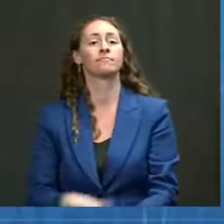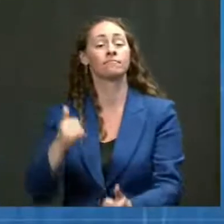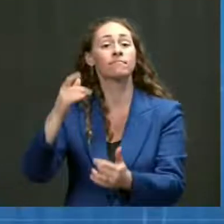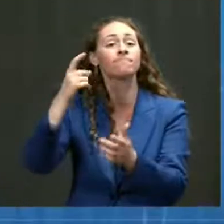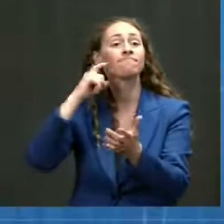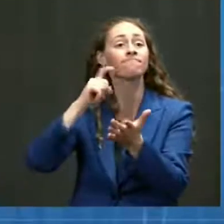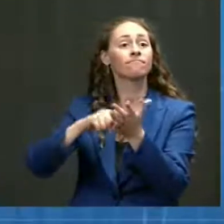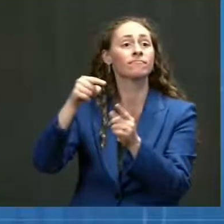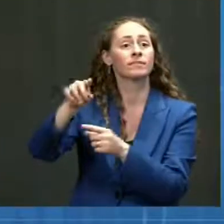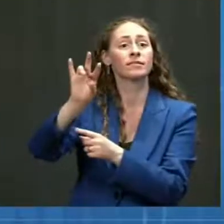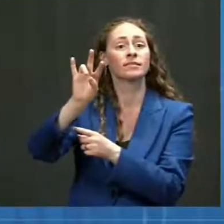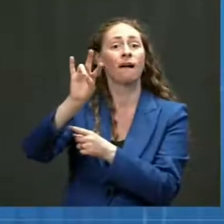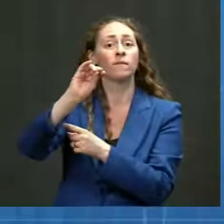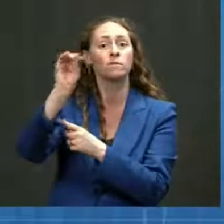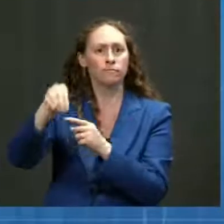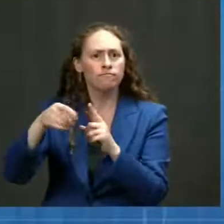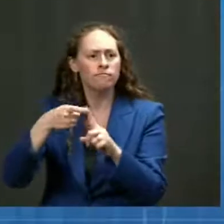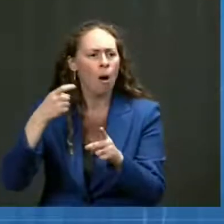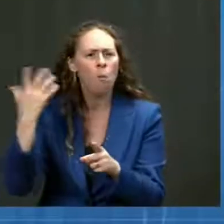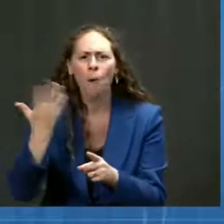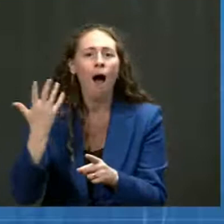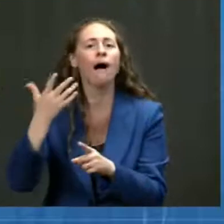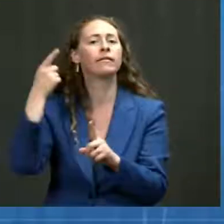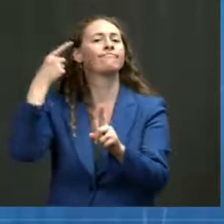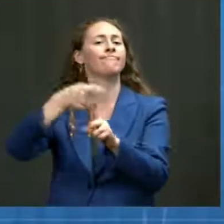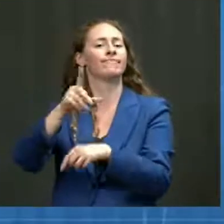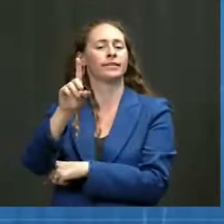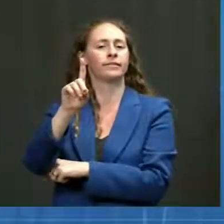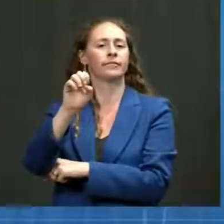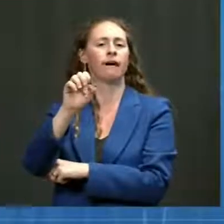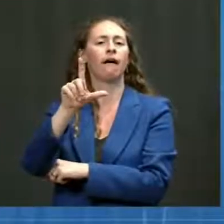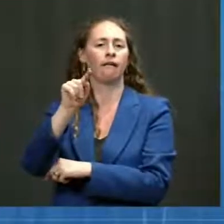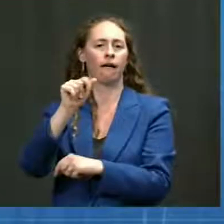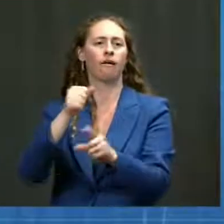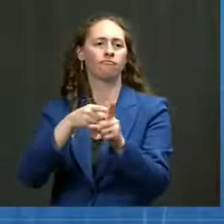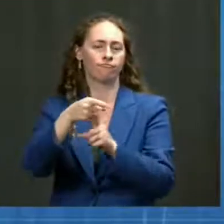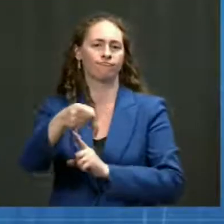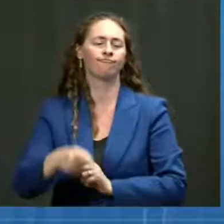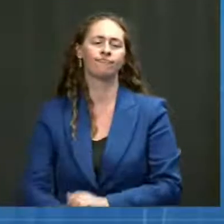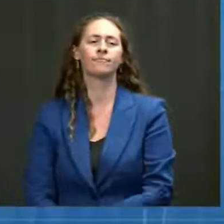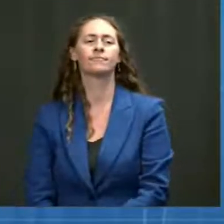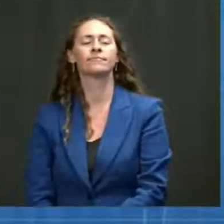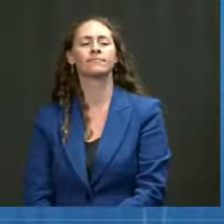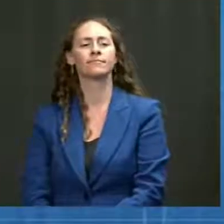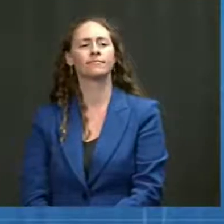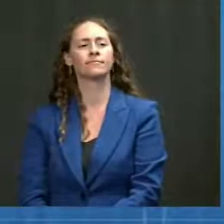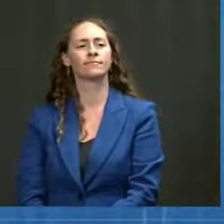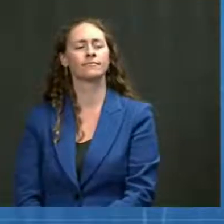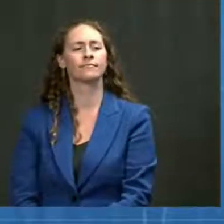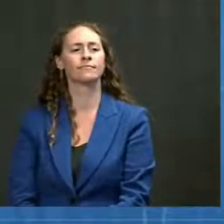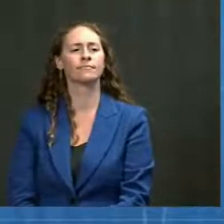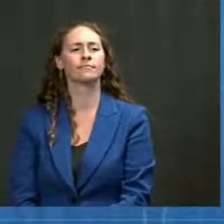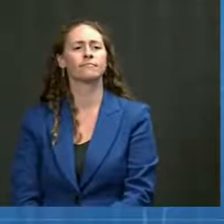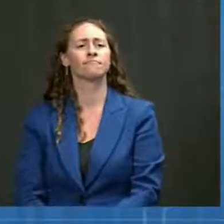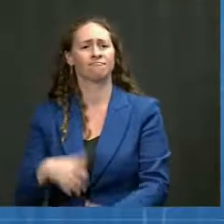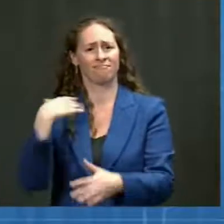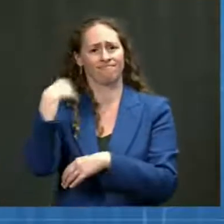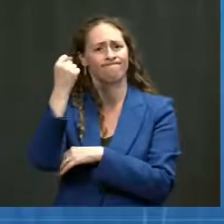HOWEVER, IN THIS STUDY, ONLY ABOUT 7% OF SAMPLES SEQUENCED WERE THE DELTA VARIANT. TAKEN TOGETHER, THESE DATA